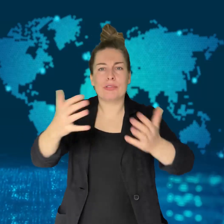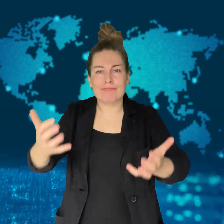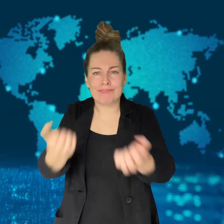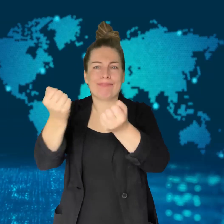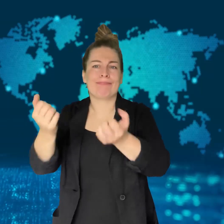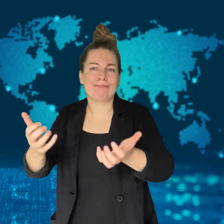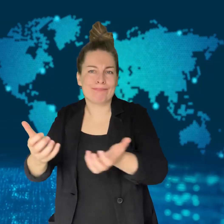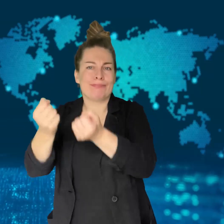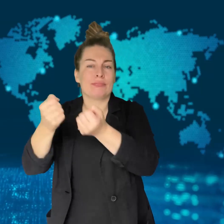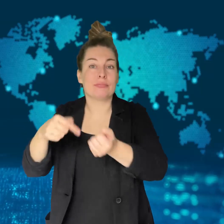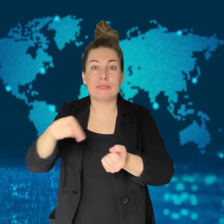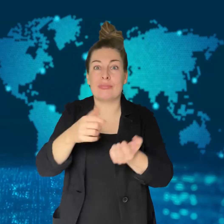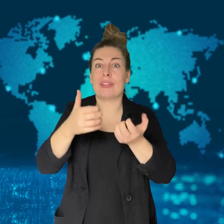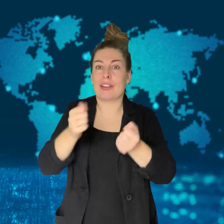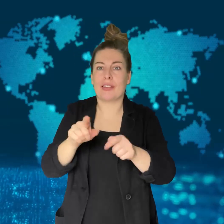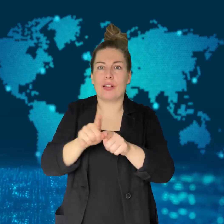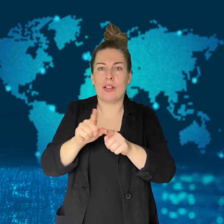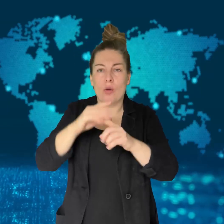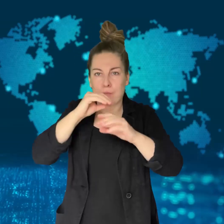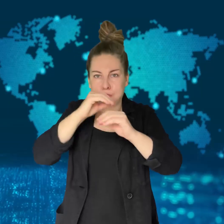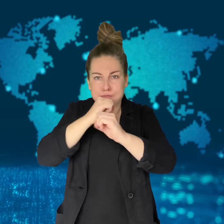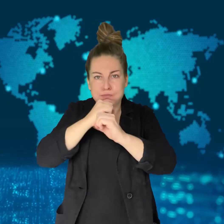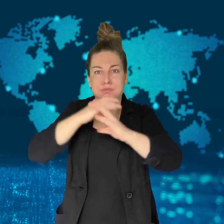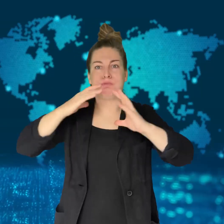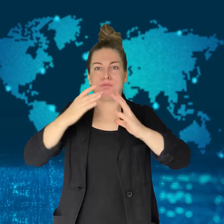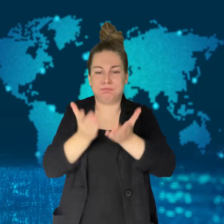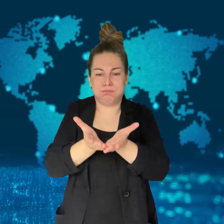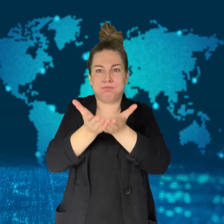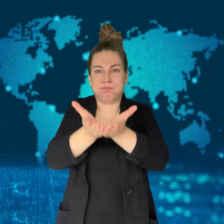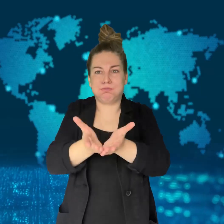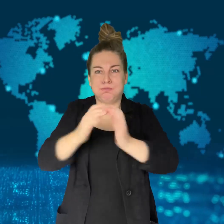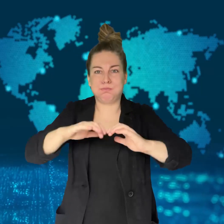lift trapped people from their homes.